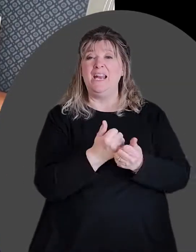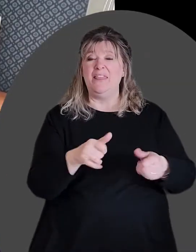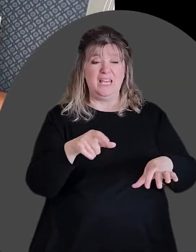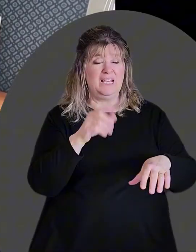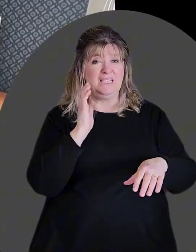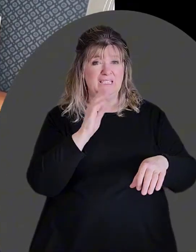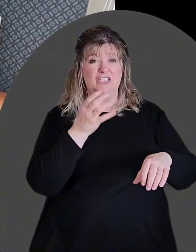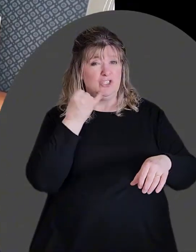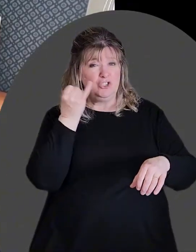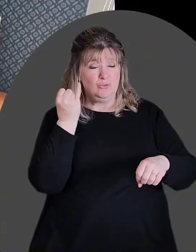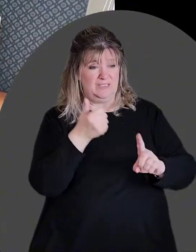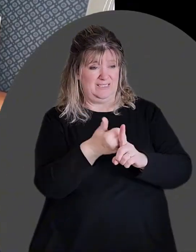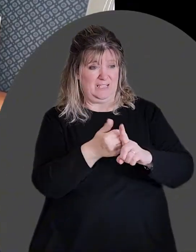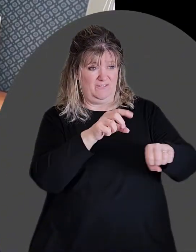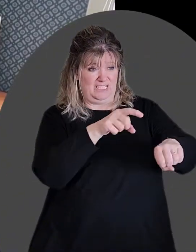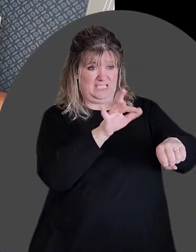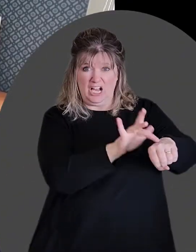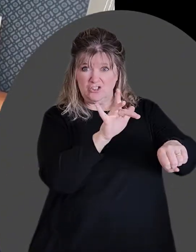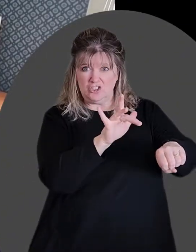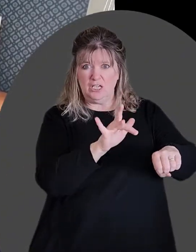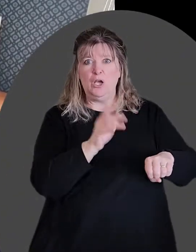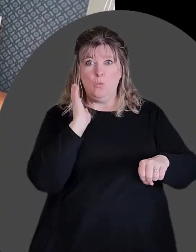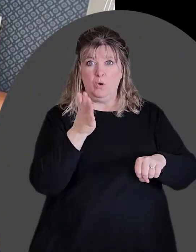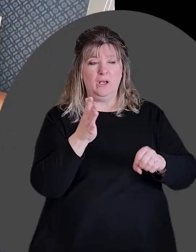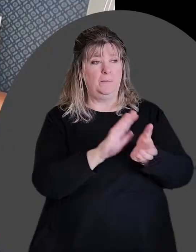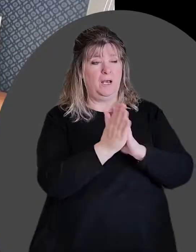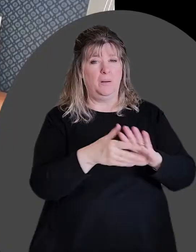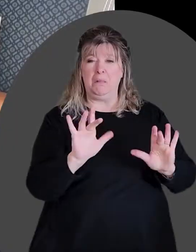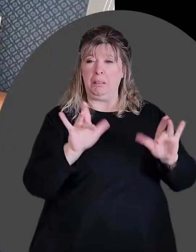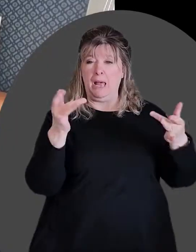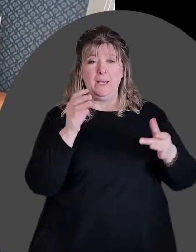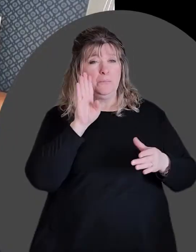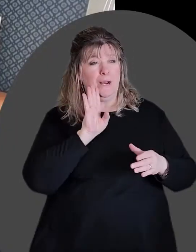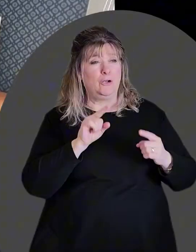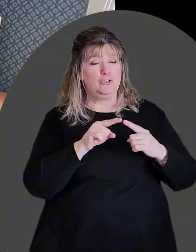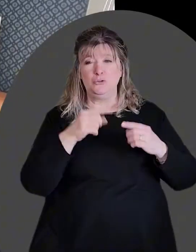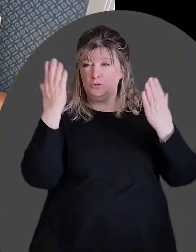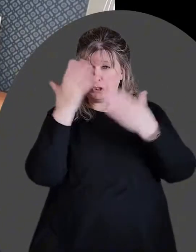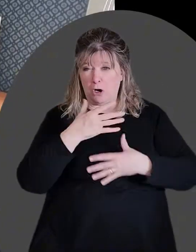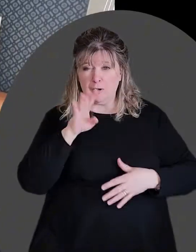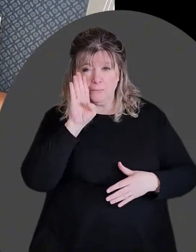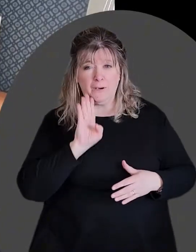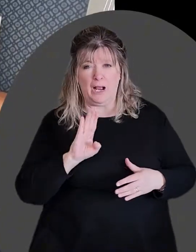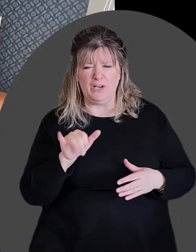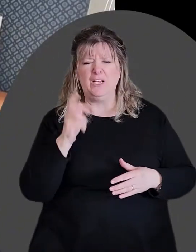either light brown to a very very dark brown it will stain so easily